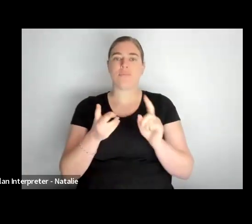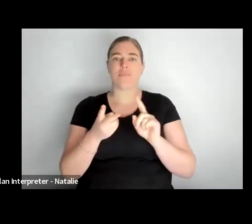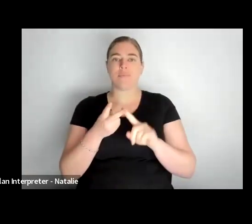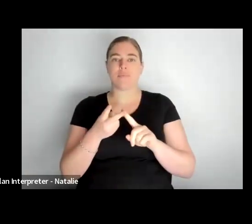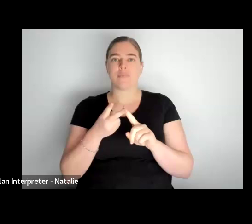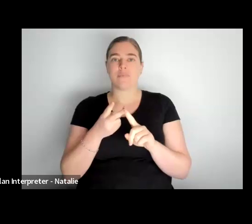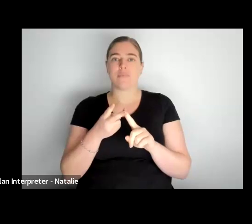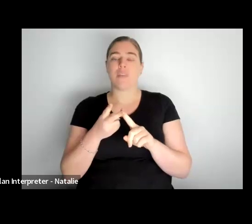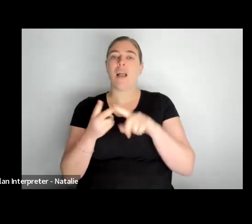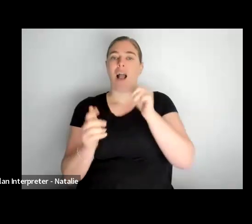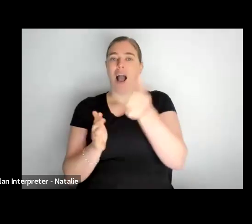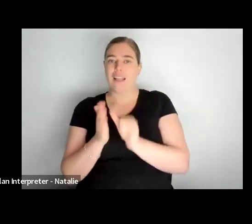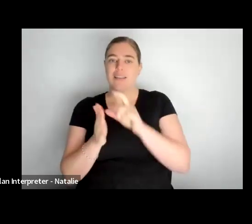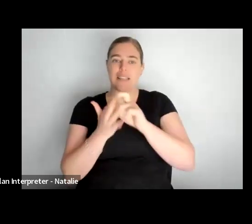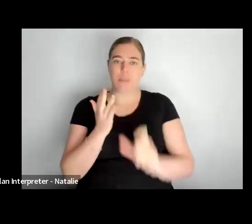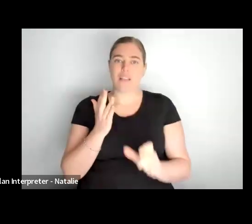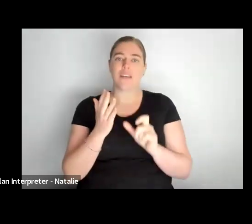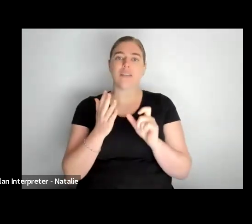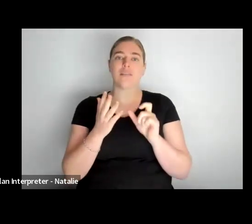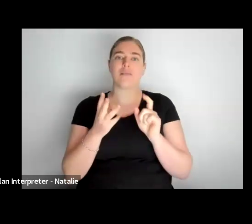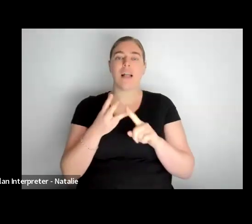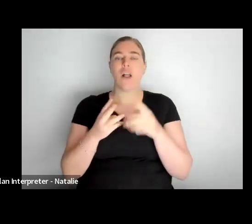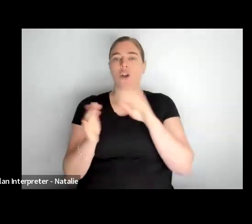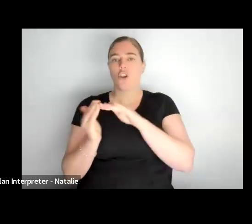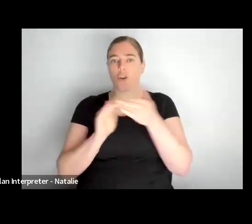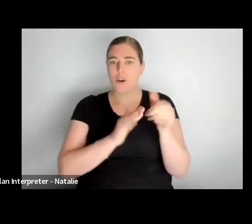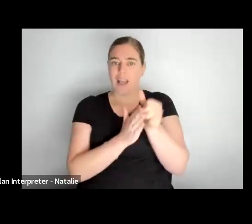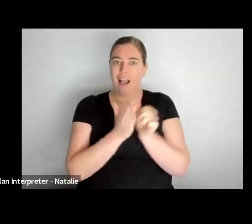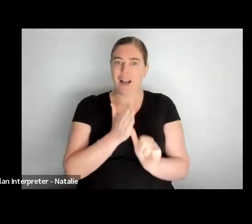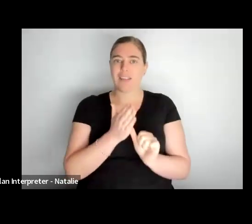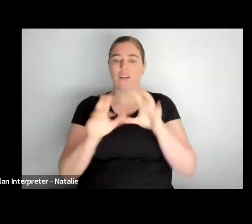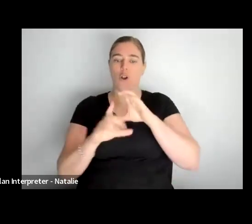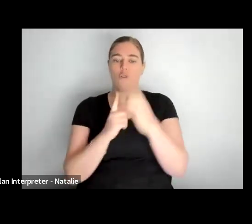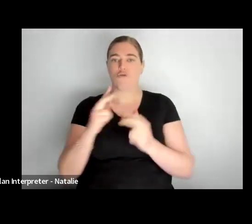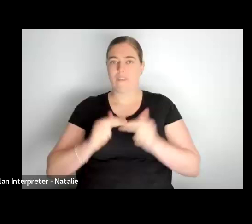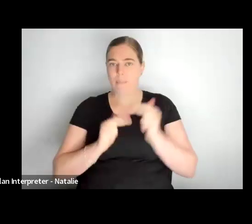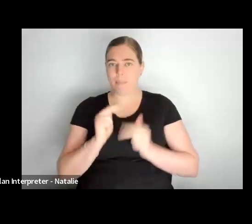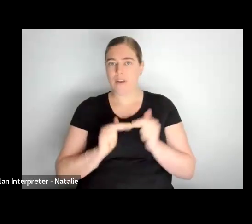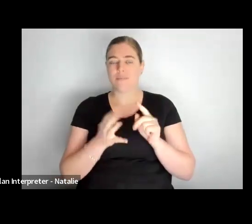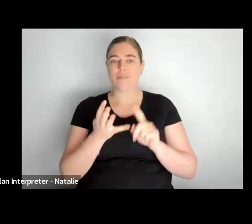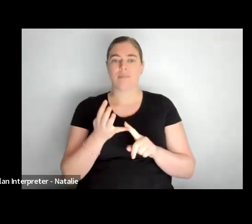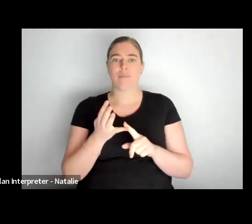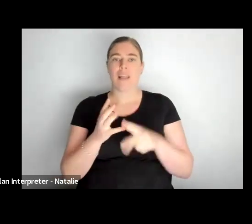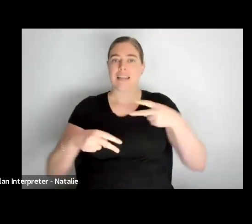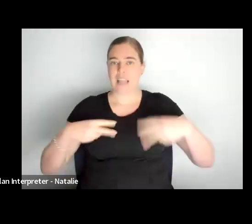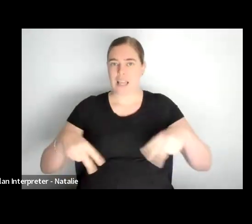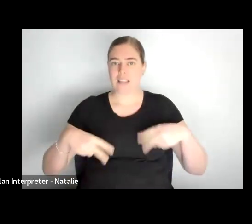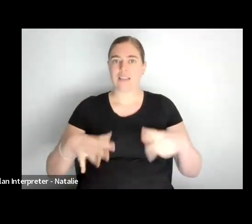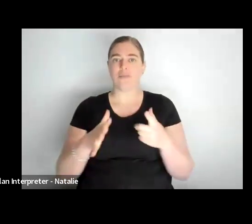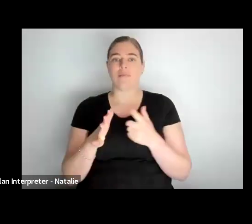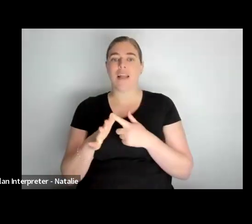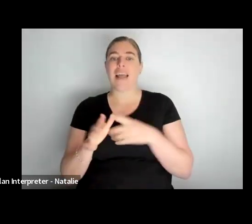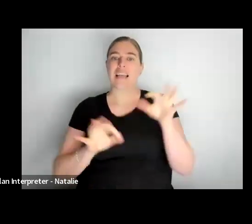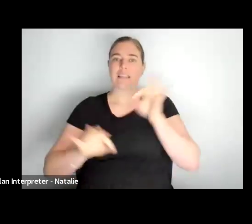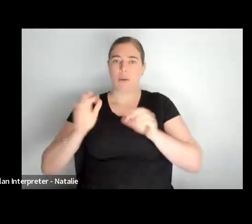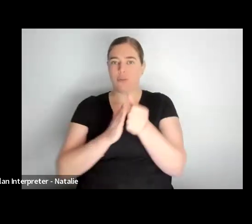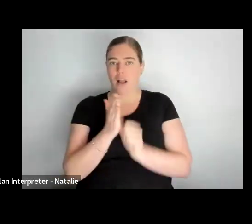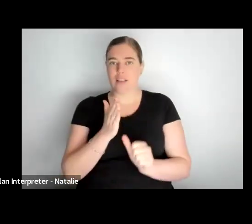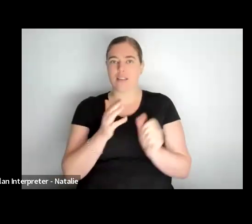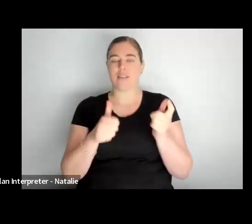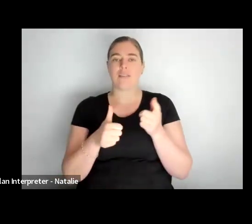arts and disability, community arts and cultural development, dance, experimental arts, literature,